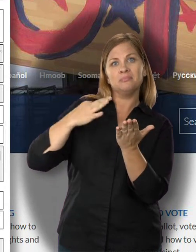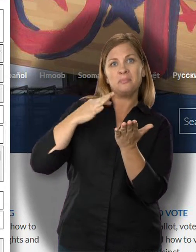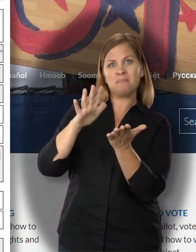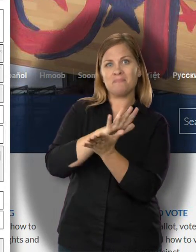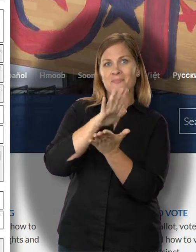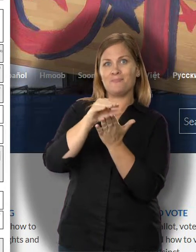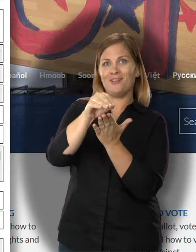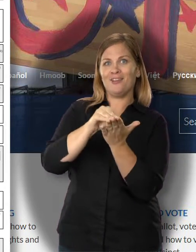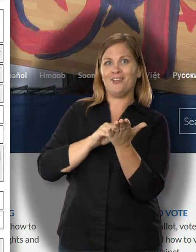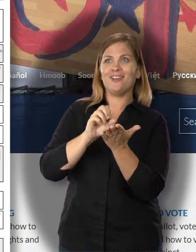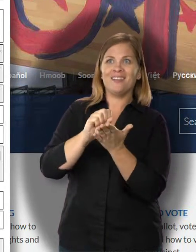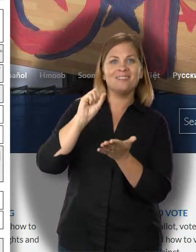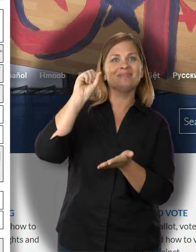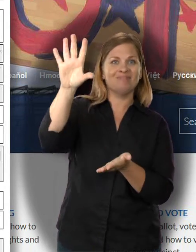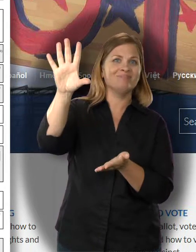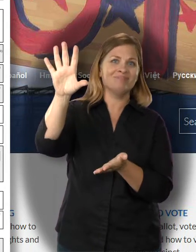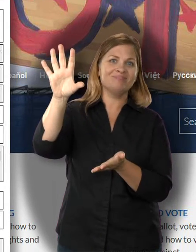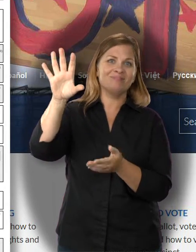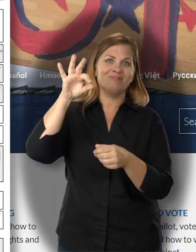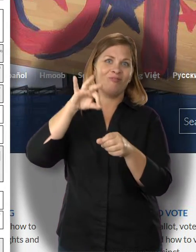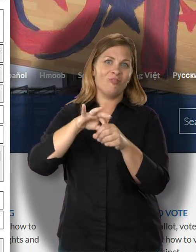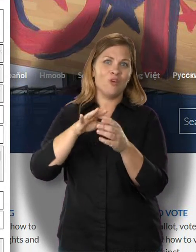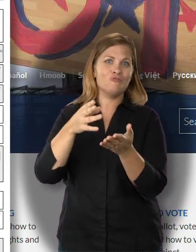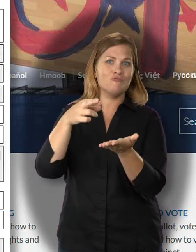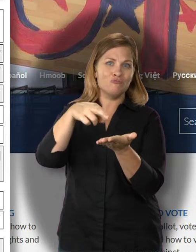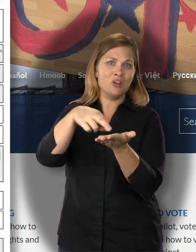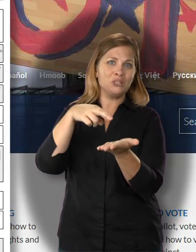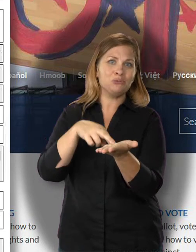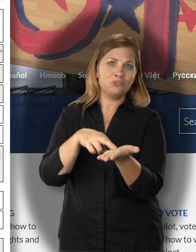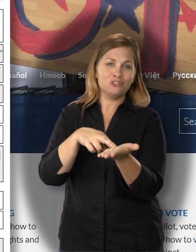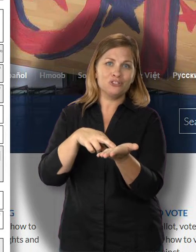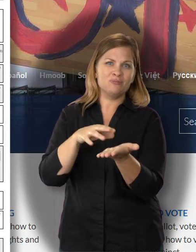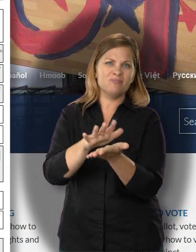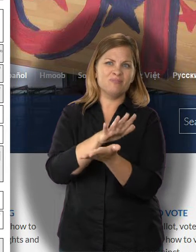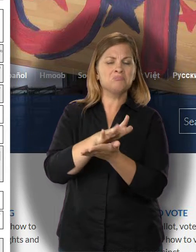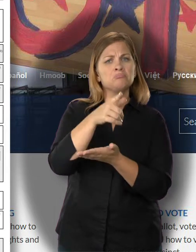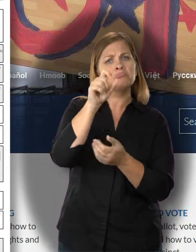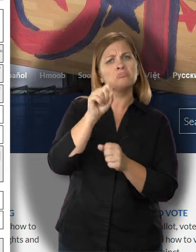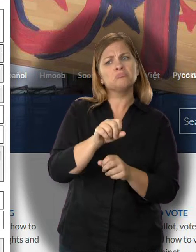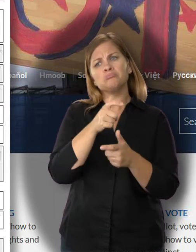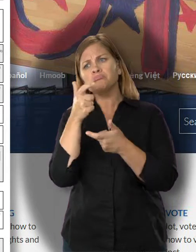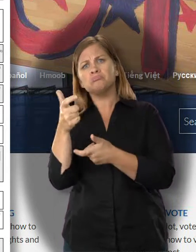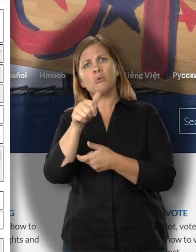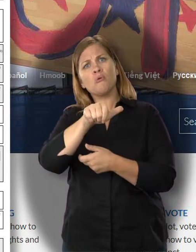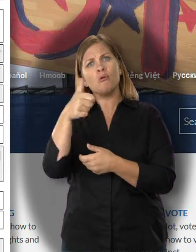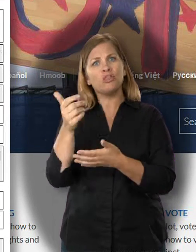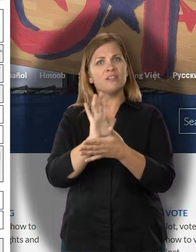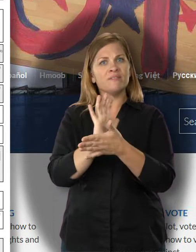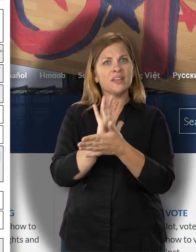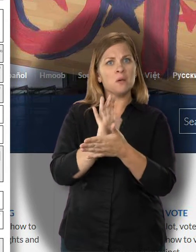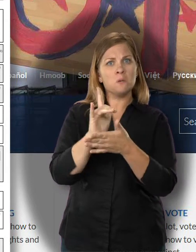You should watch that video instead. If you think you are already registered to vote,